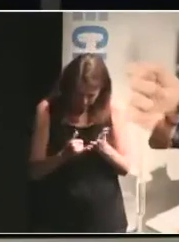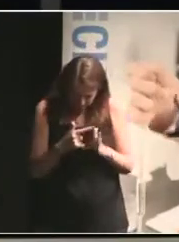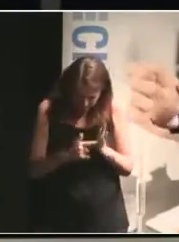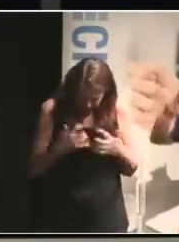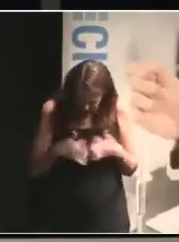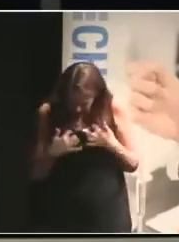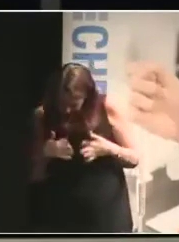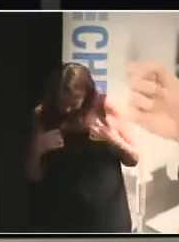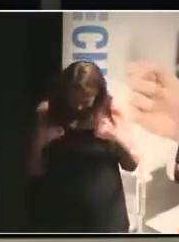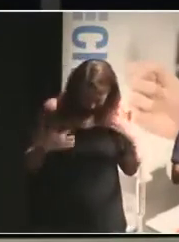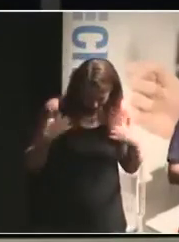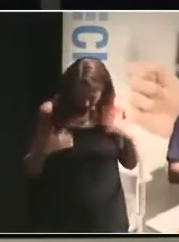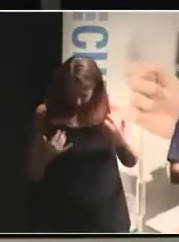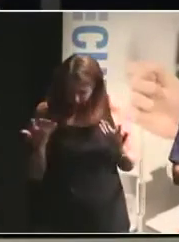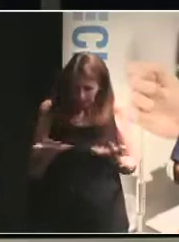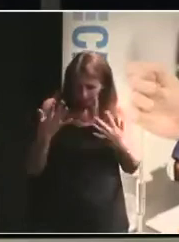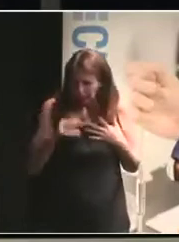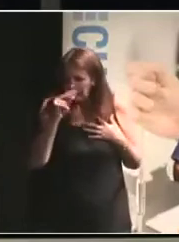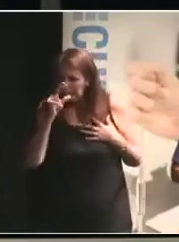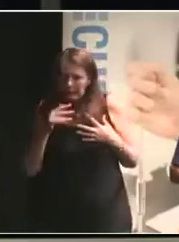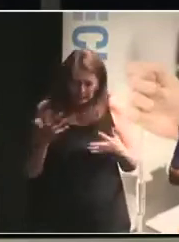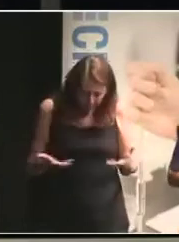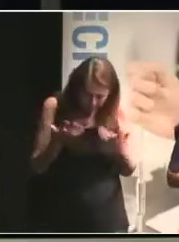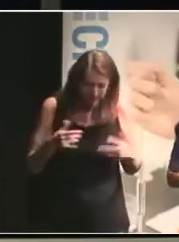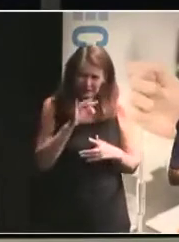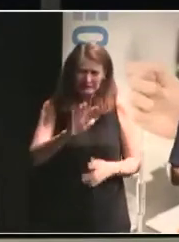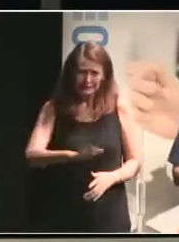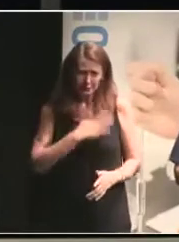and dreamed of being a chemist. I had no interest in chemistry. If you can tell my